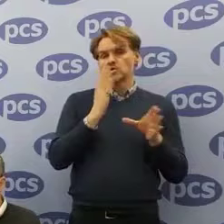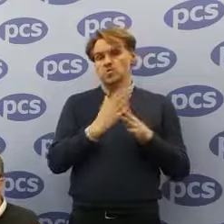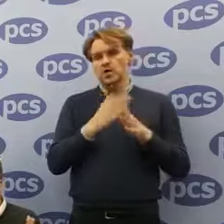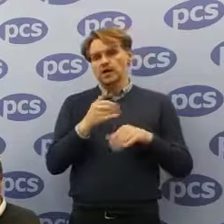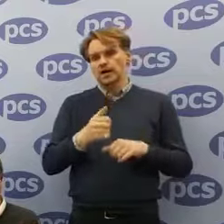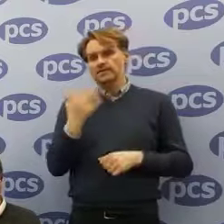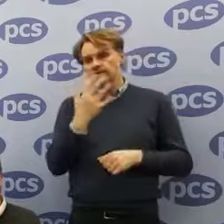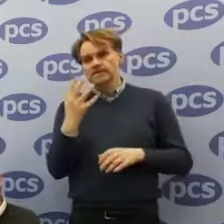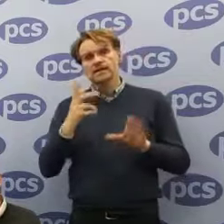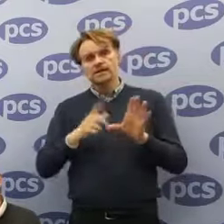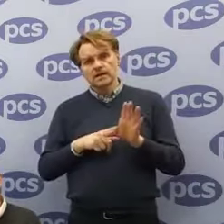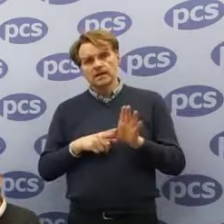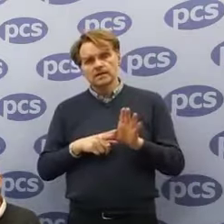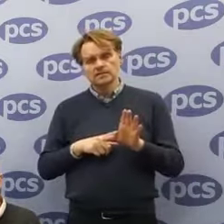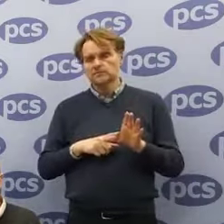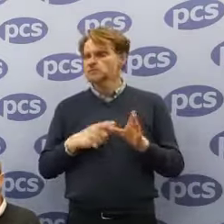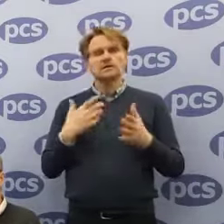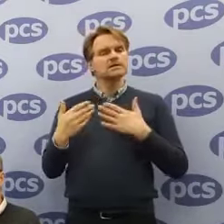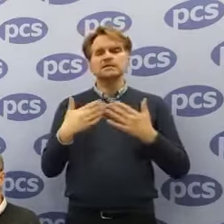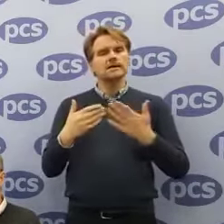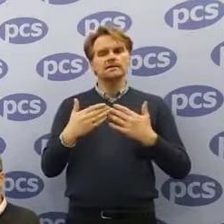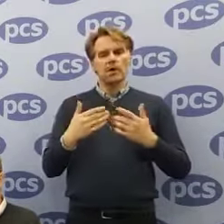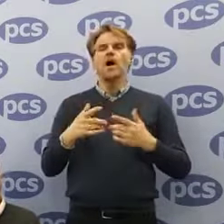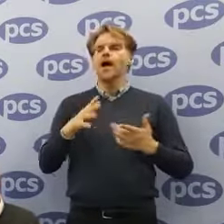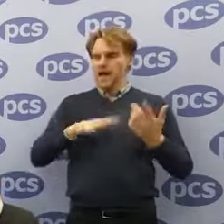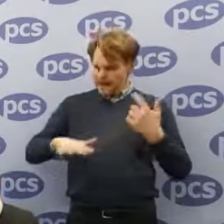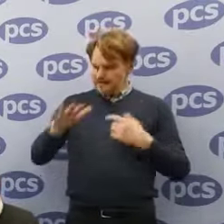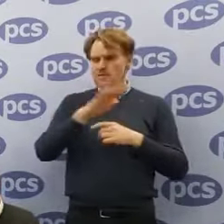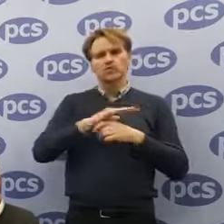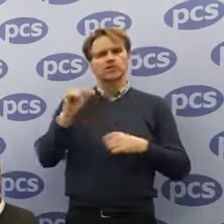interest in everybody being paid a fair wage, the reality is, is that all